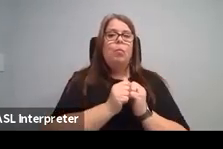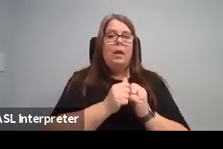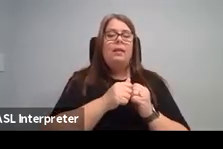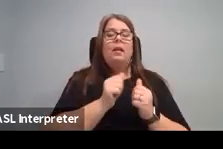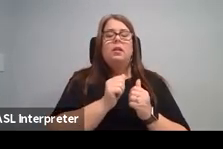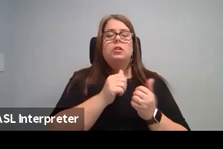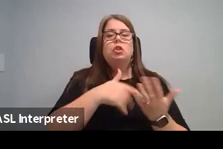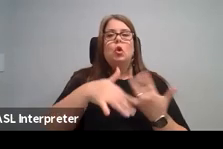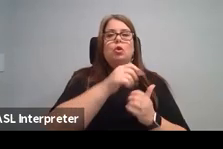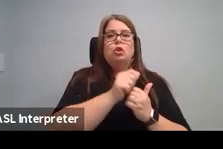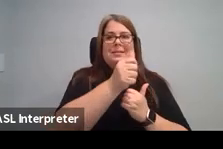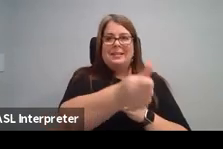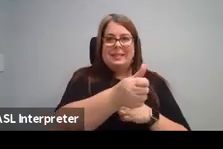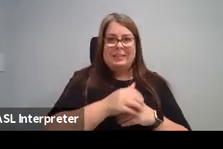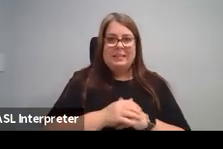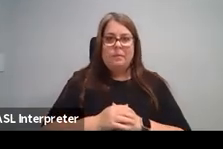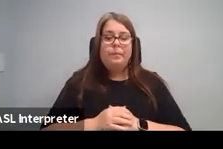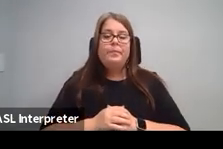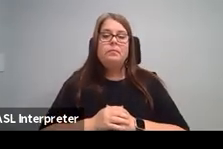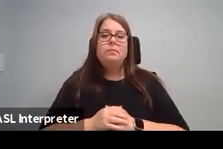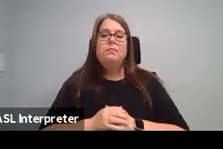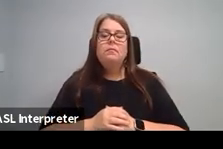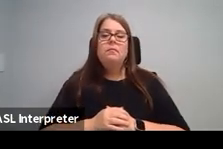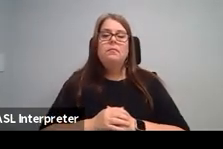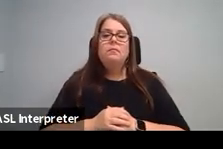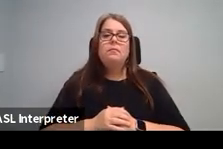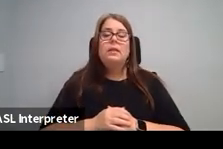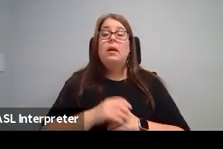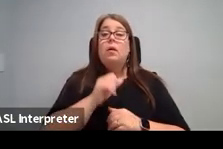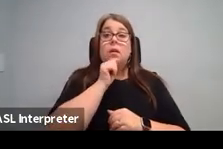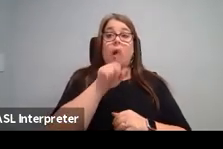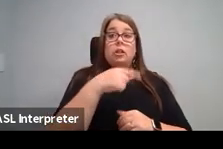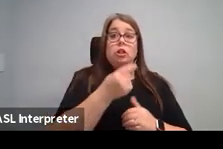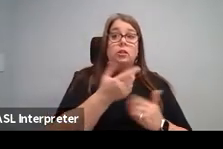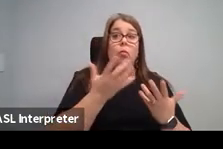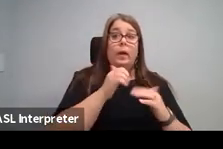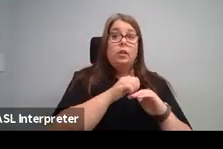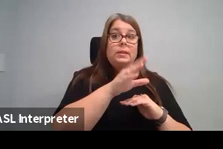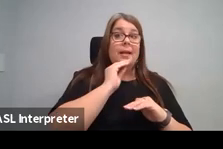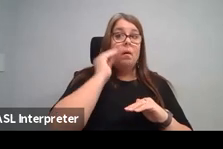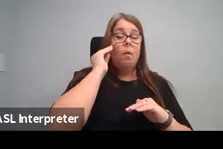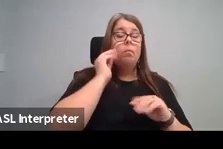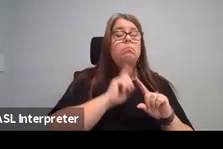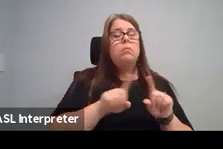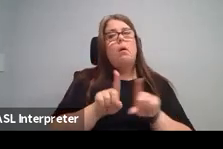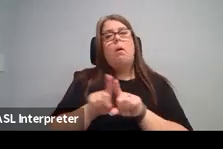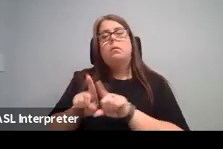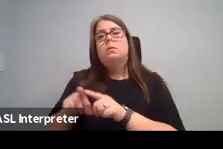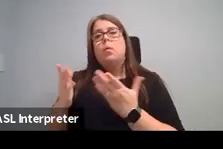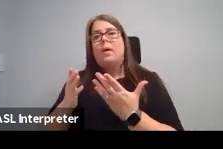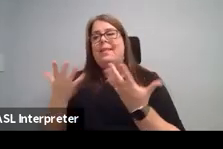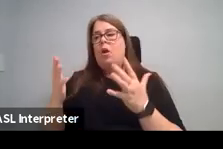Jewyl Alderson Clarke, SDCOE: Additionally, it's not just what you sent home with them, but also what they have around home. One thing you can do is an app home inventory so